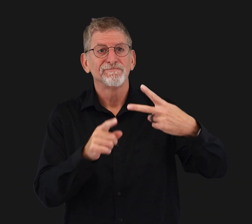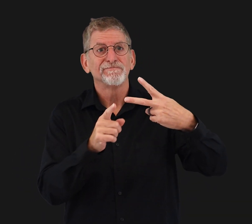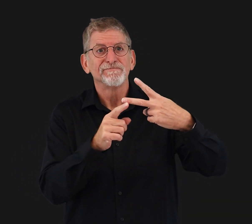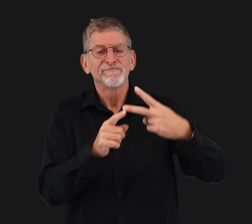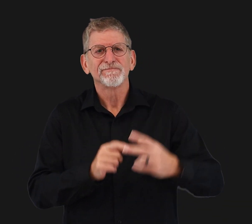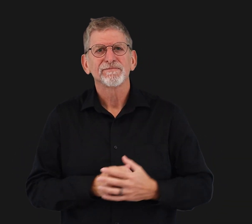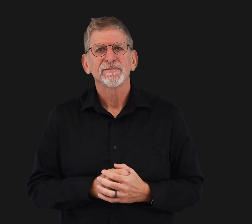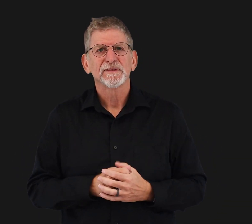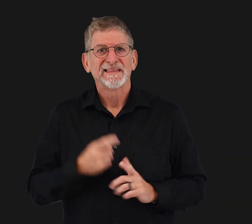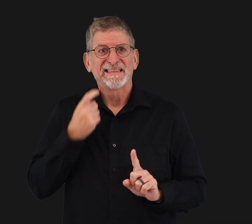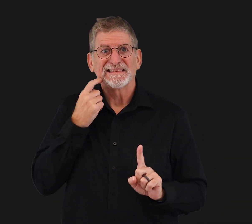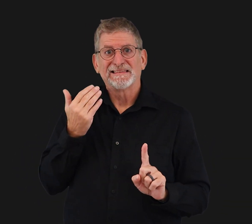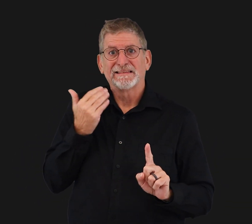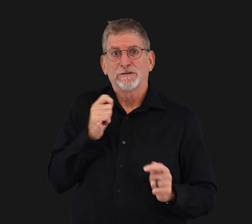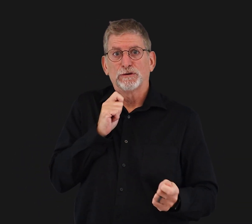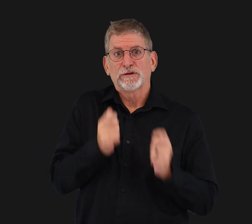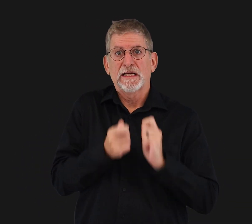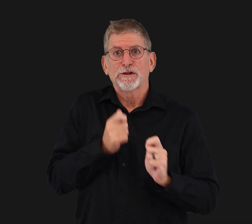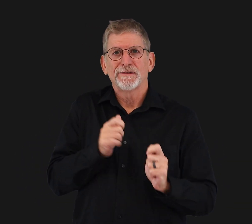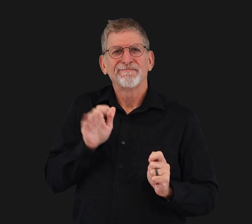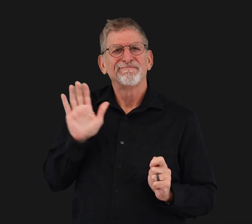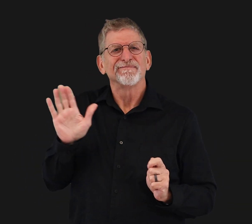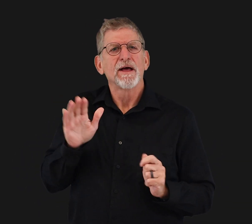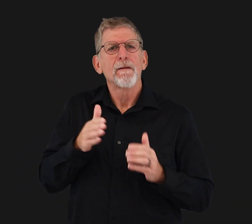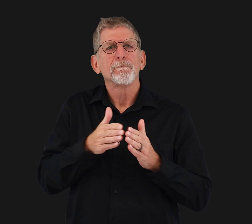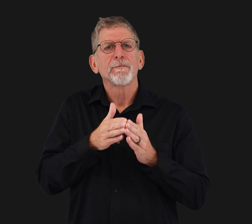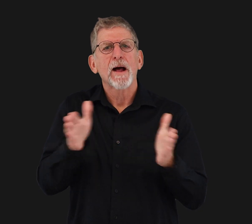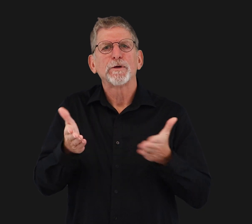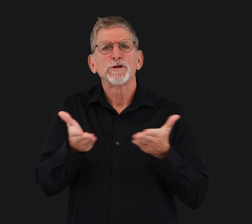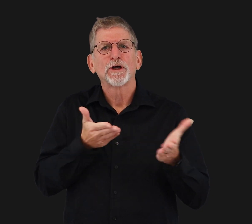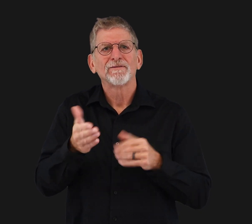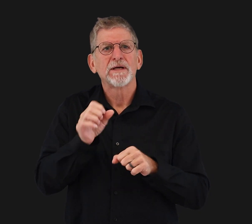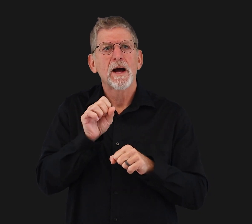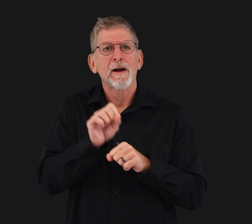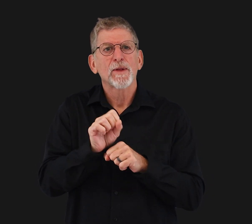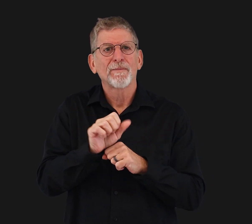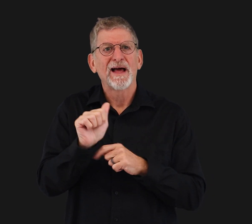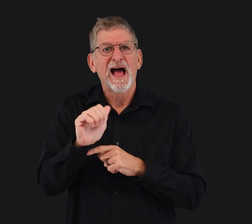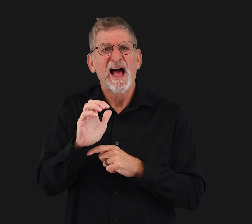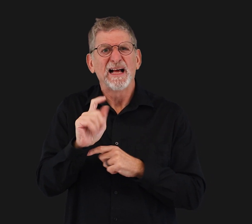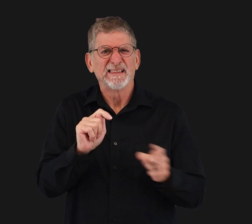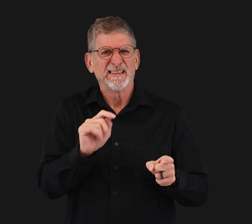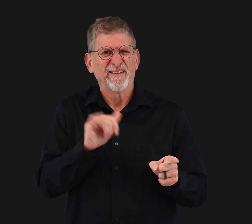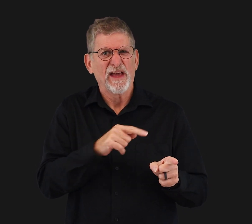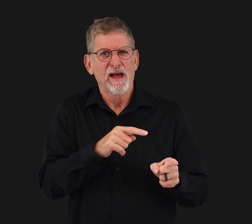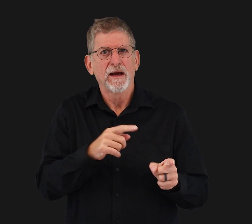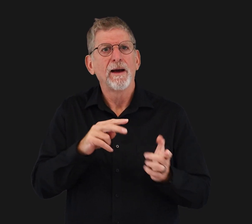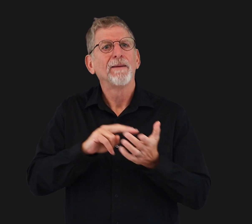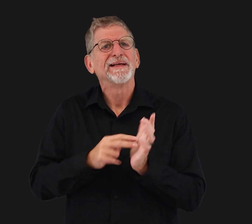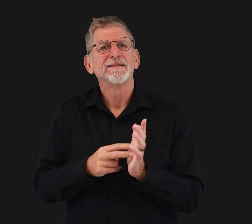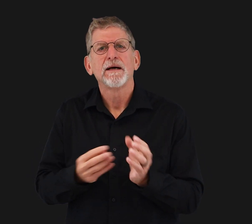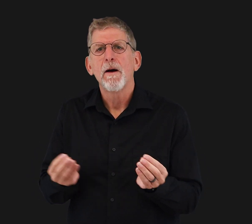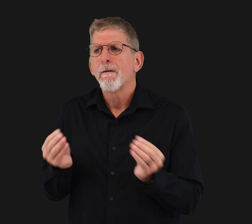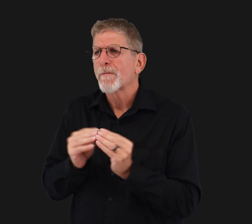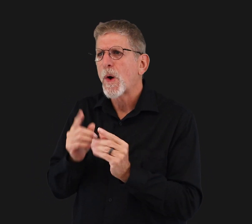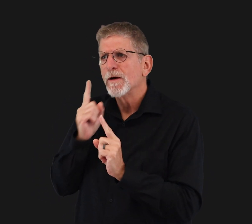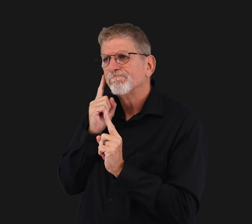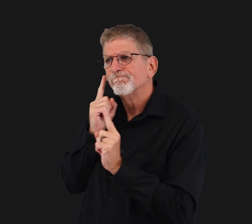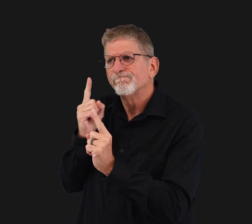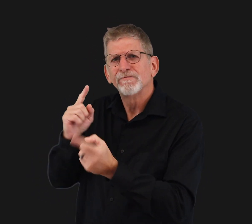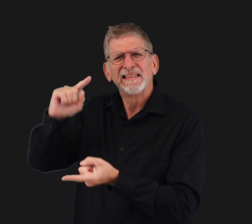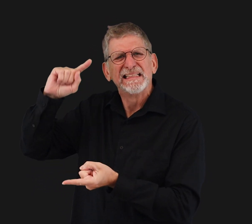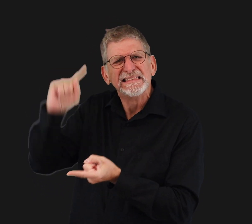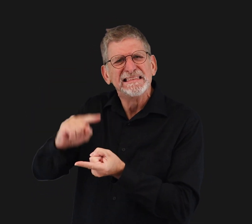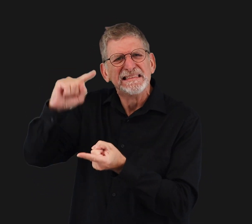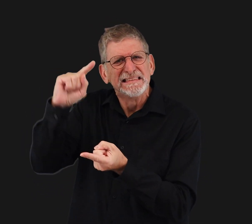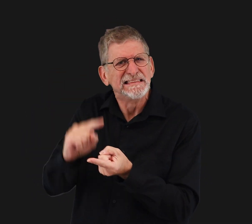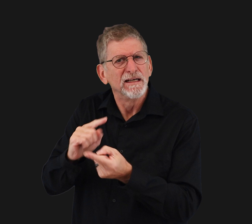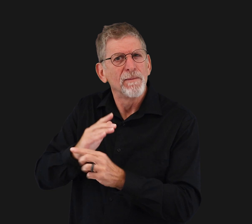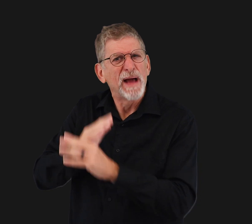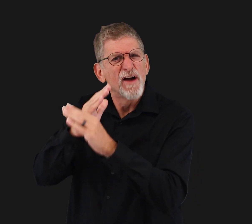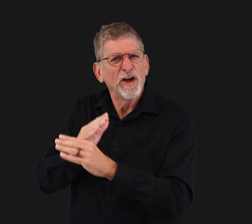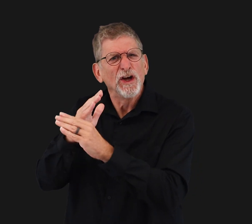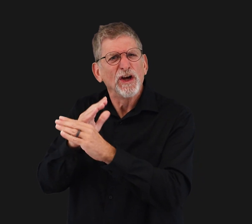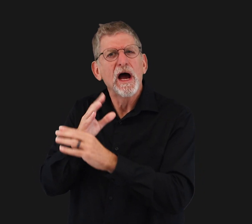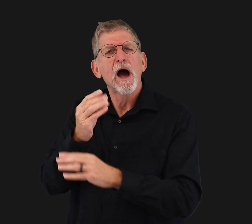• Recent changes to the Public Service Employment Act that are meant to further reduce barriers